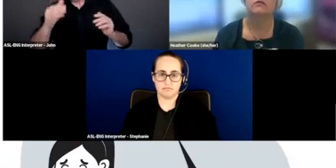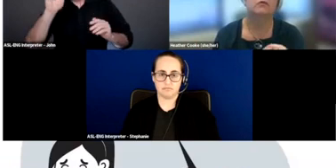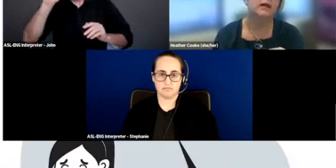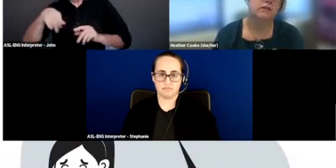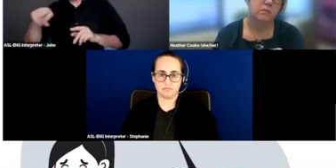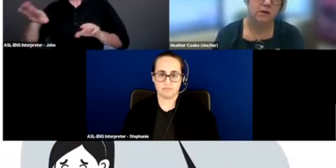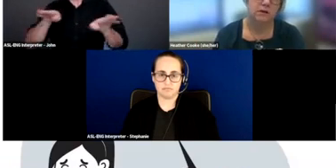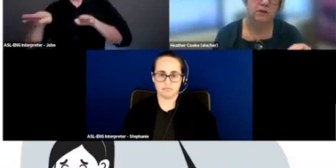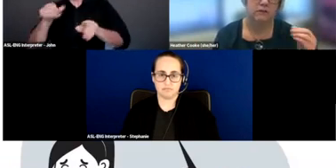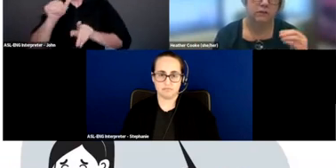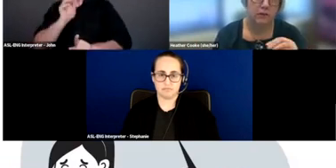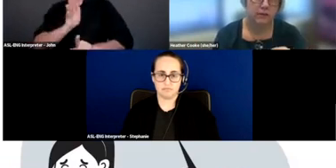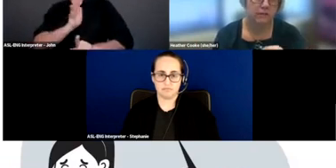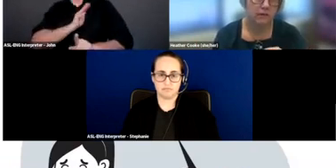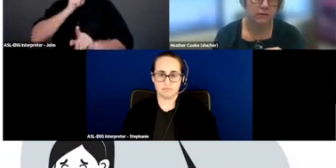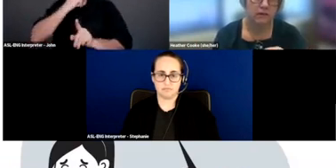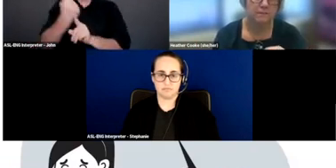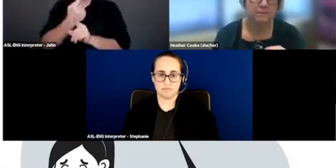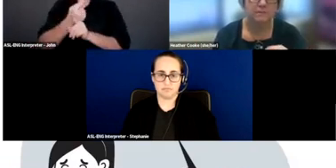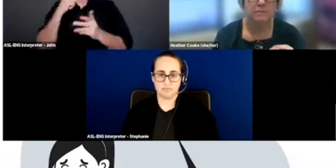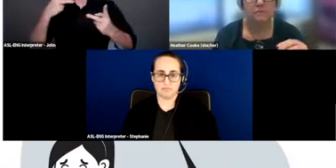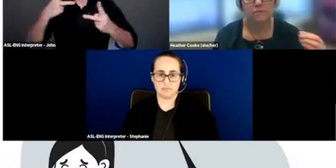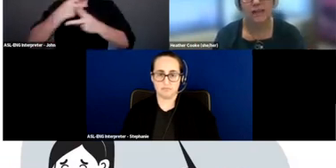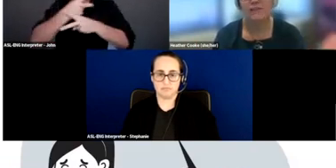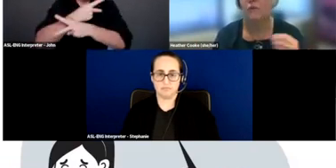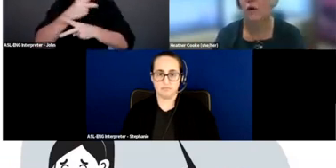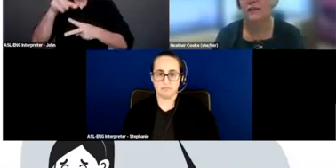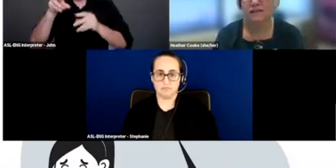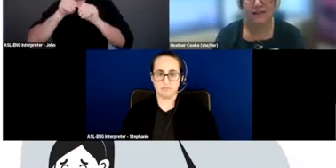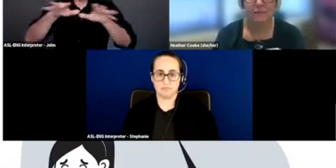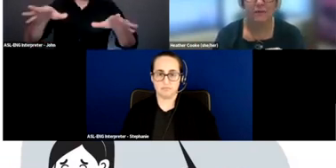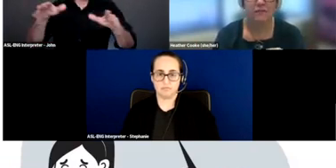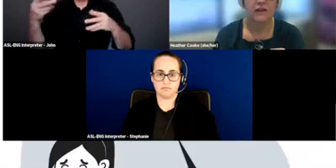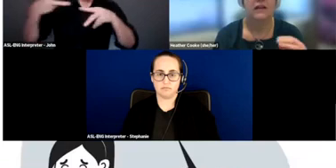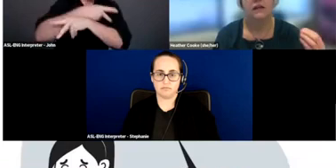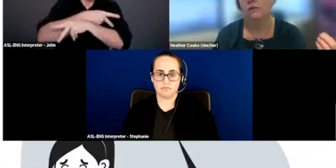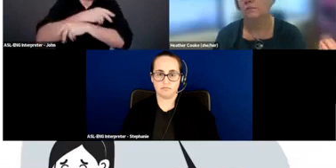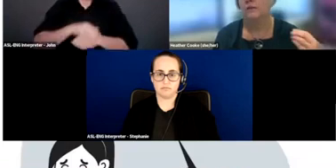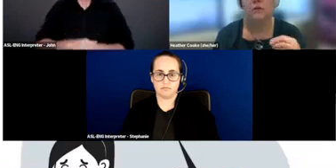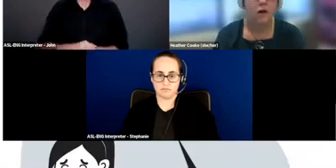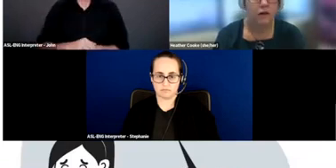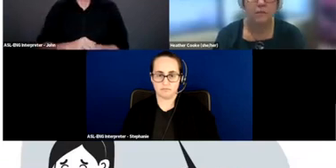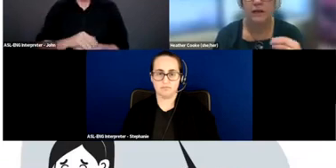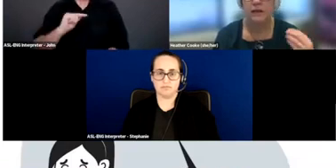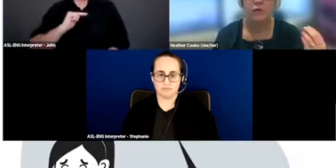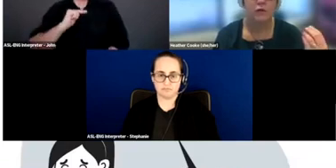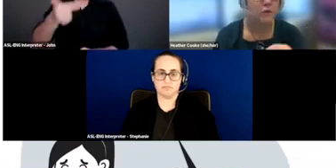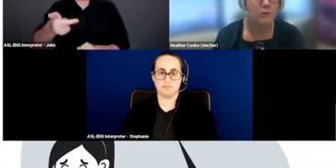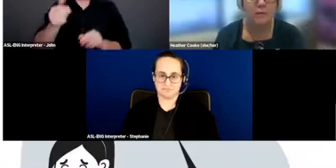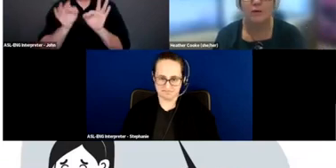entrenched part of the workplace culture. And so common examples included people gossiping or rumour